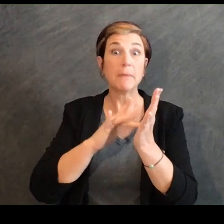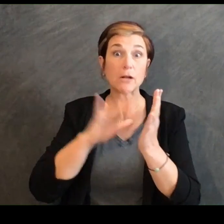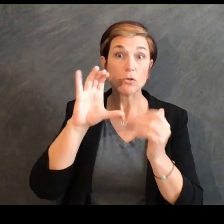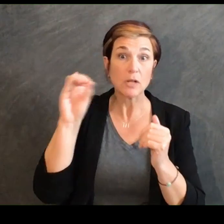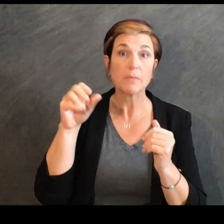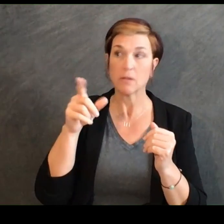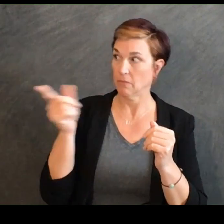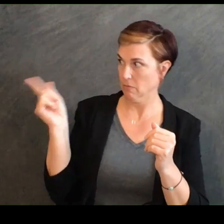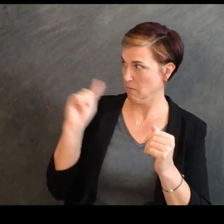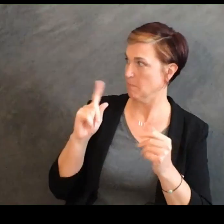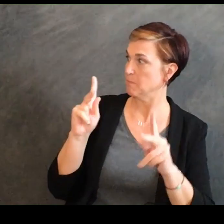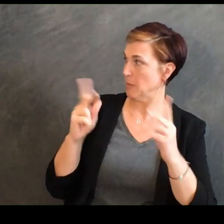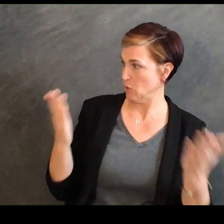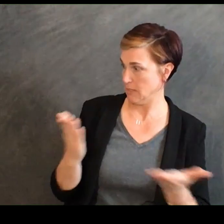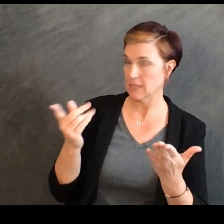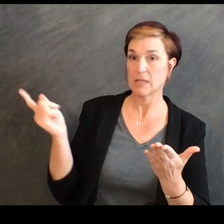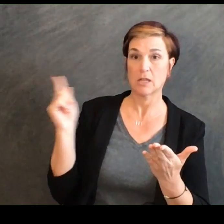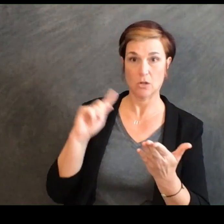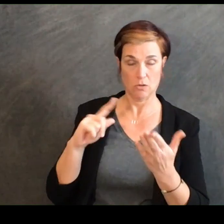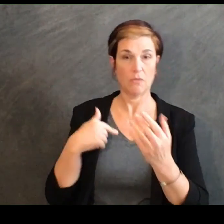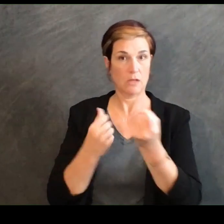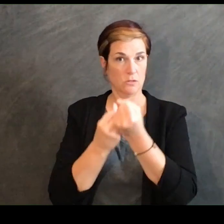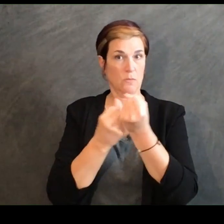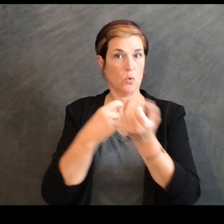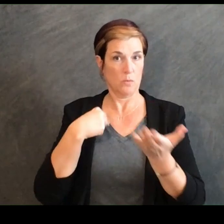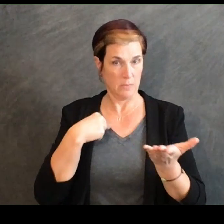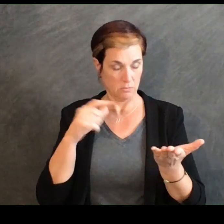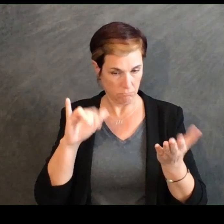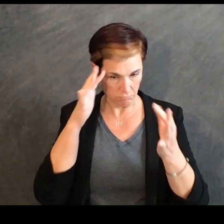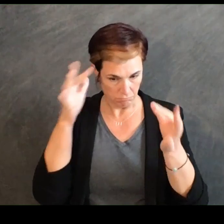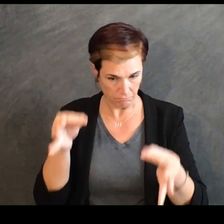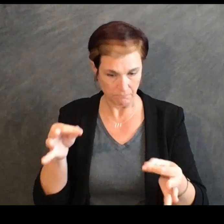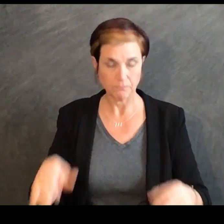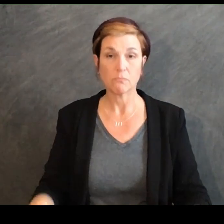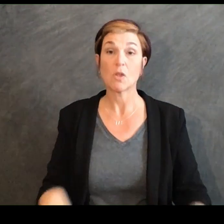on the side of me I'm also asking every hospital in this country to activate its